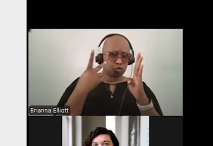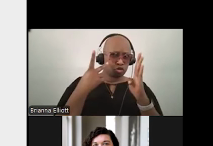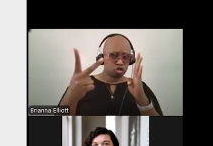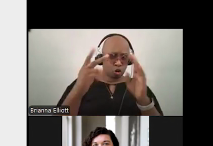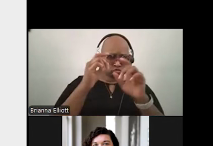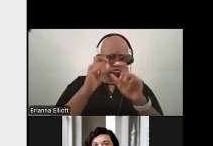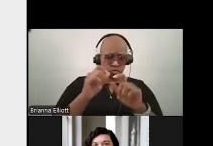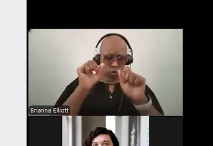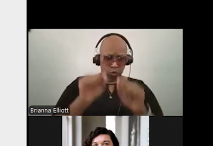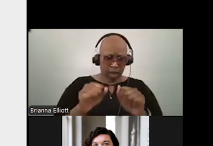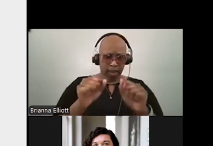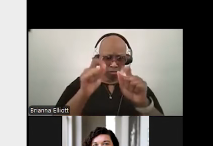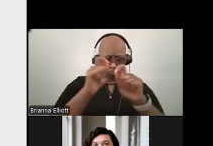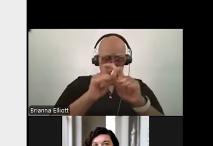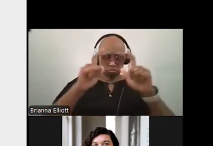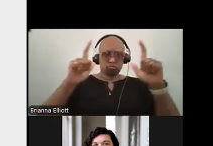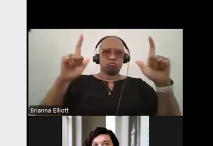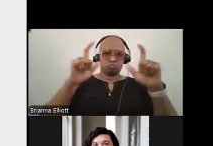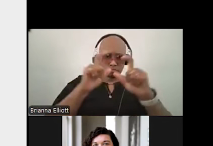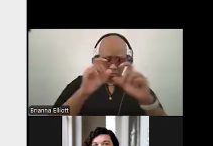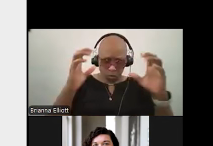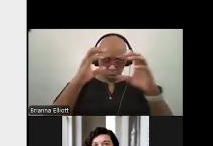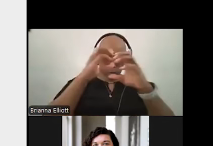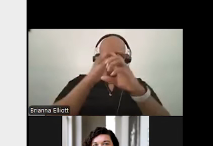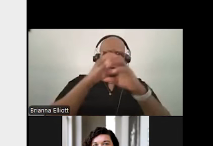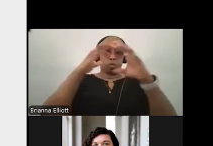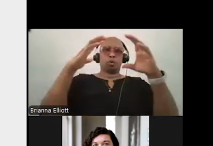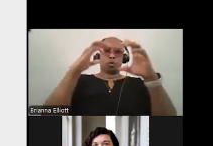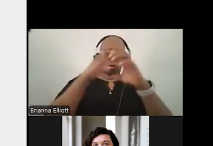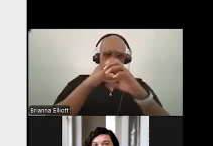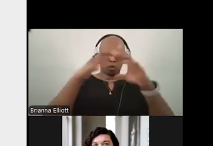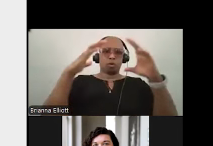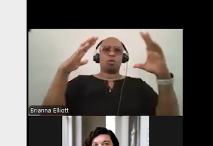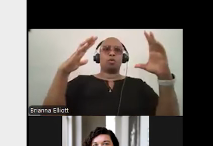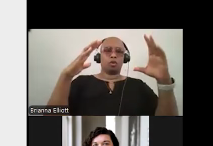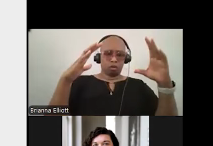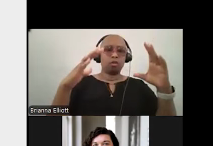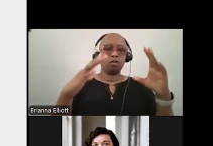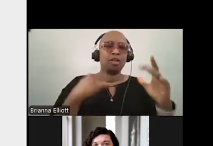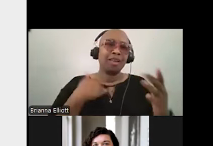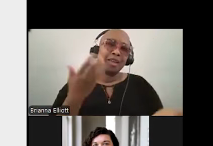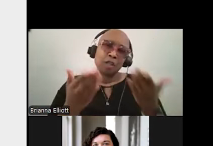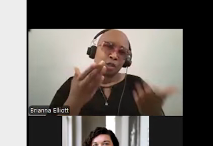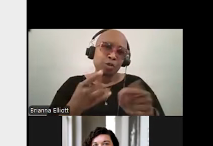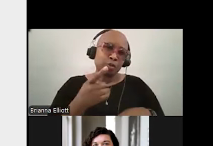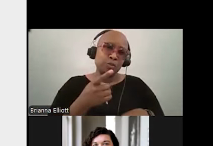that the screen reader knows that it's going to have to be able to focus in on those. That's probably not something you are going to have to deal with as you remediate your documents,